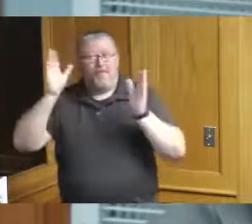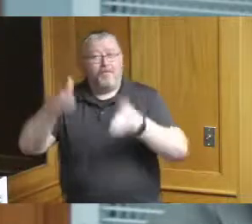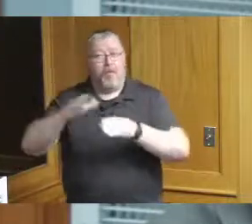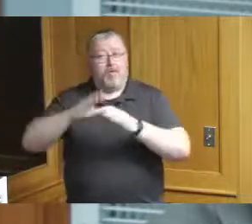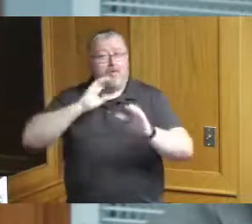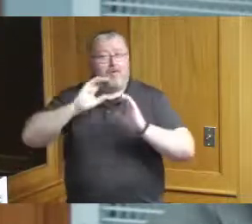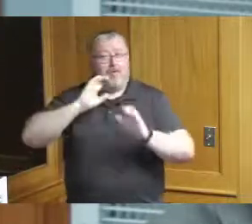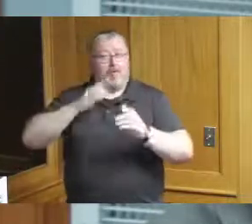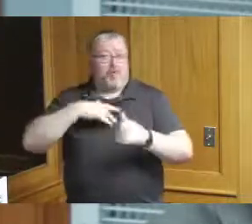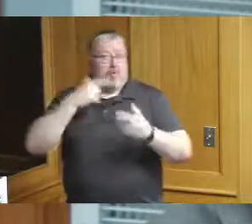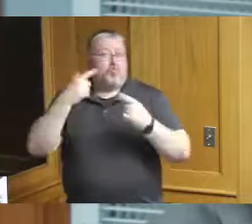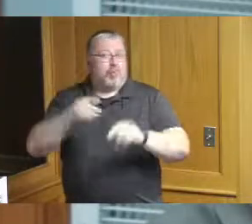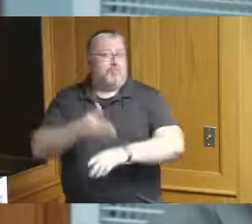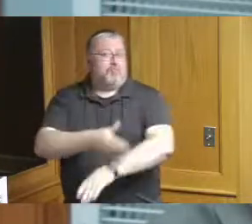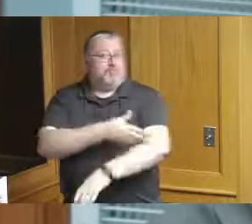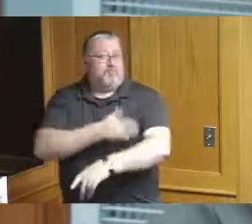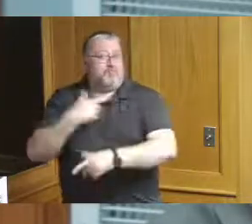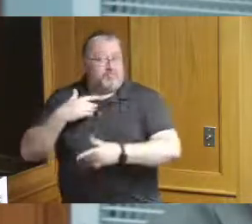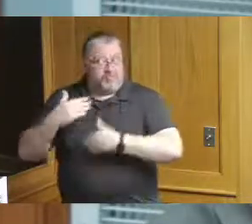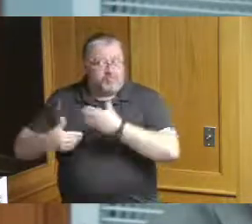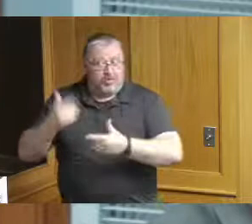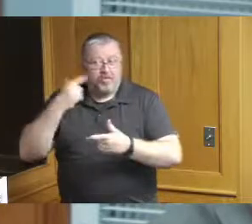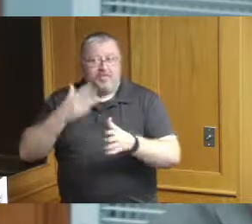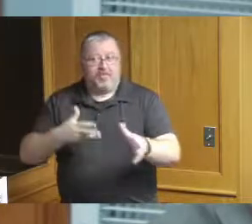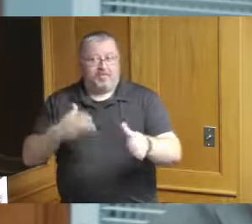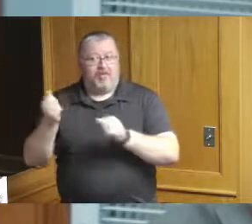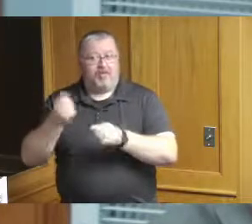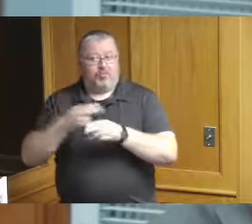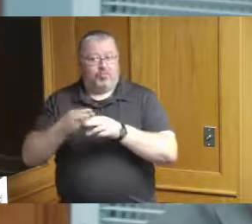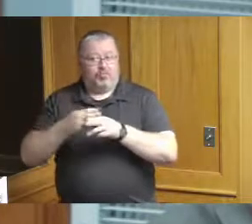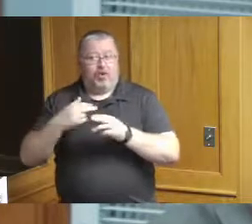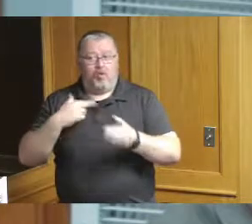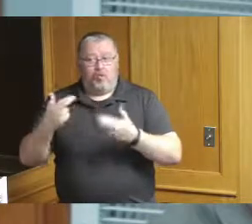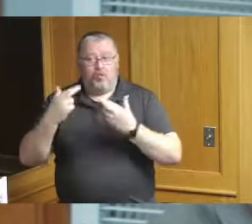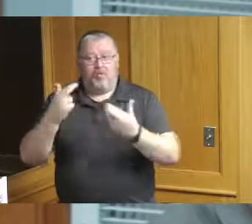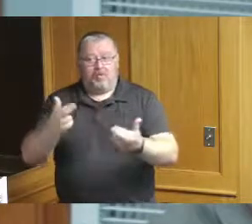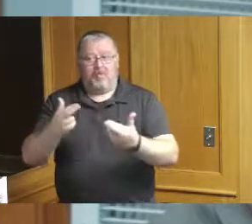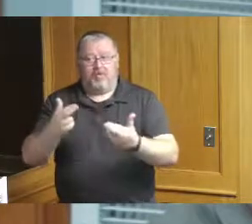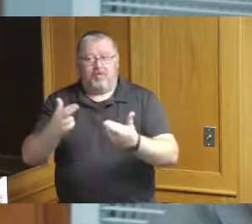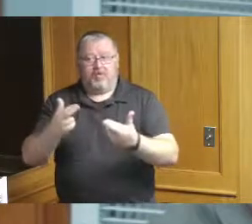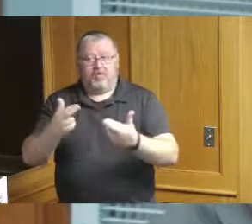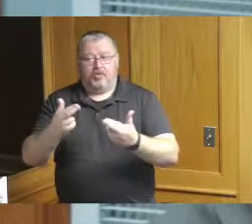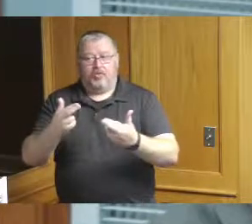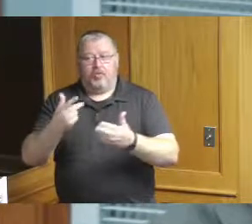we will get something to the Board very very quickly here a recommendation on what we given